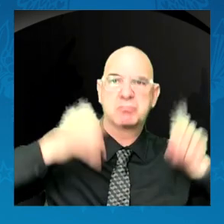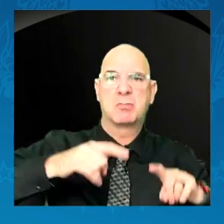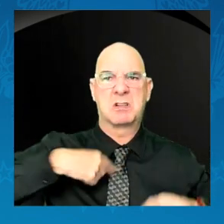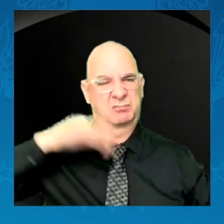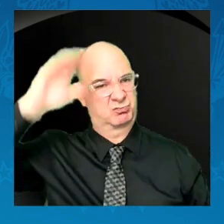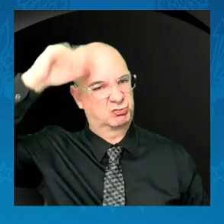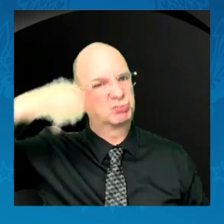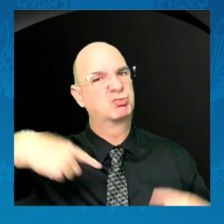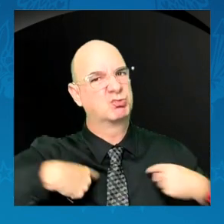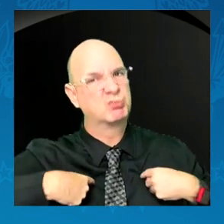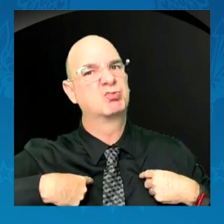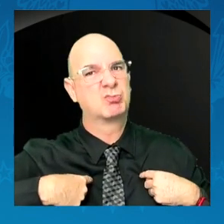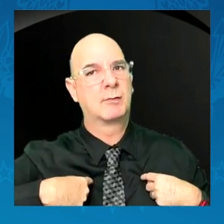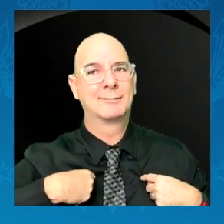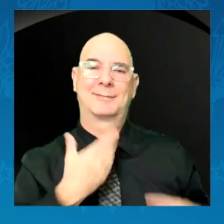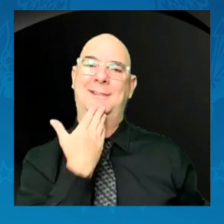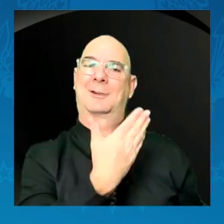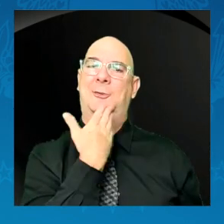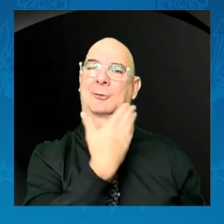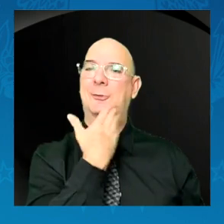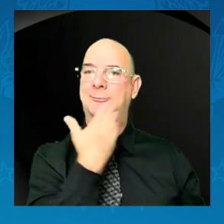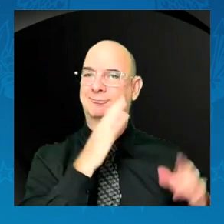And as you have heard, I think from all of us at this point